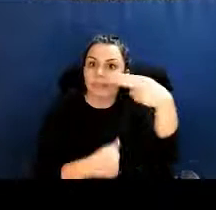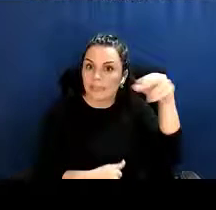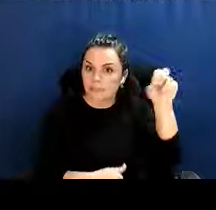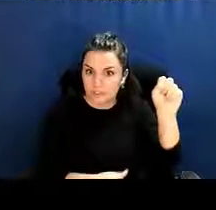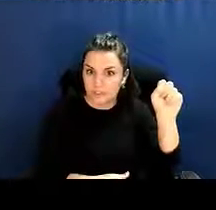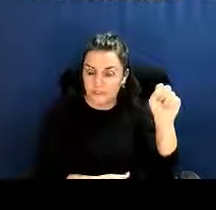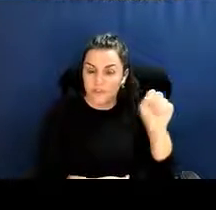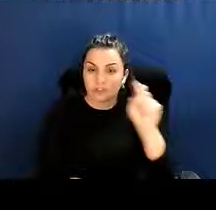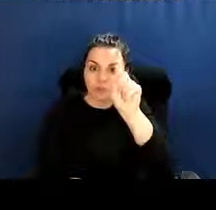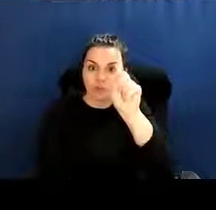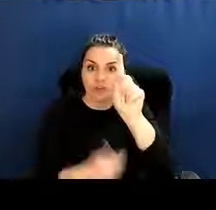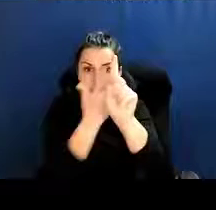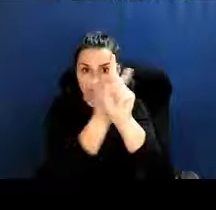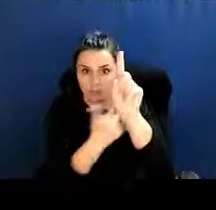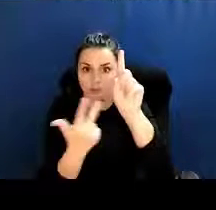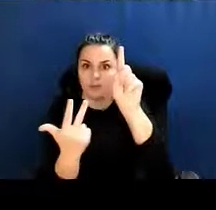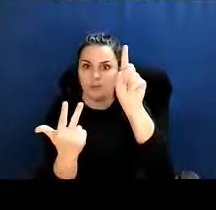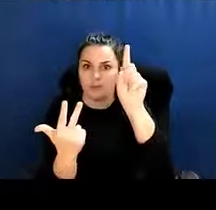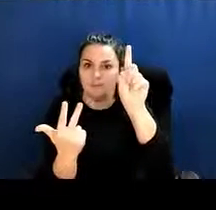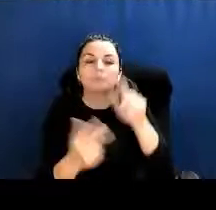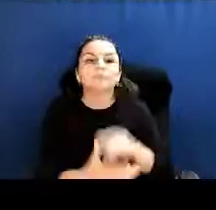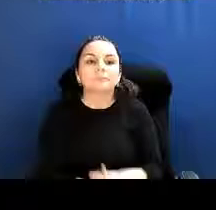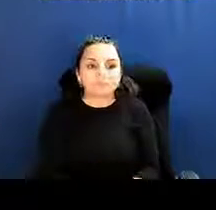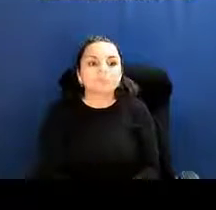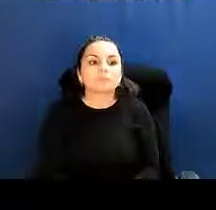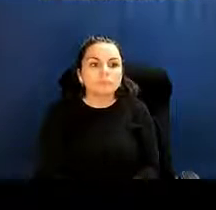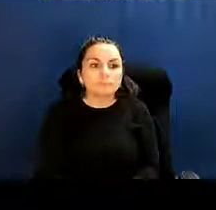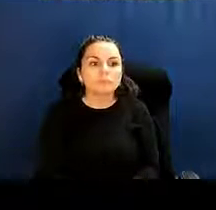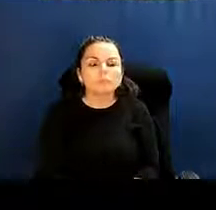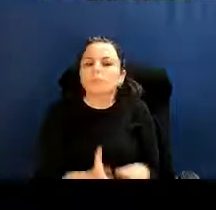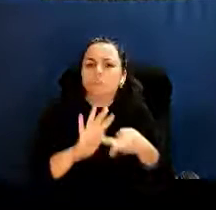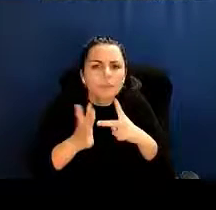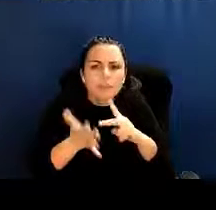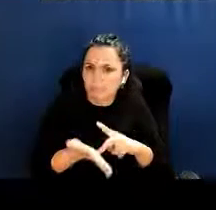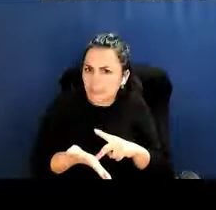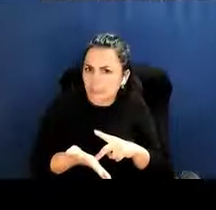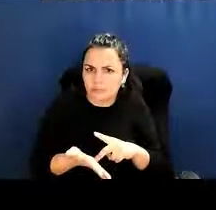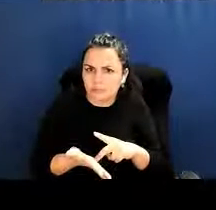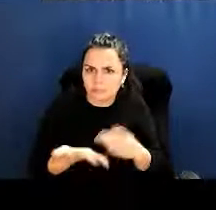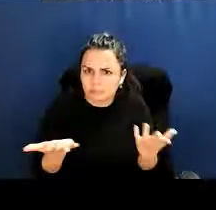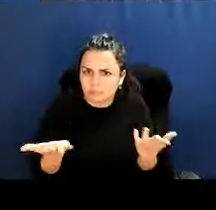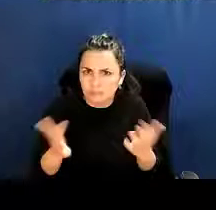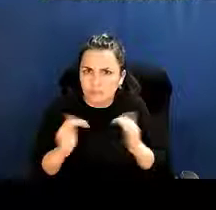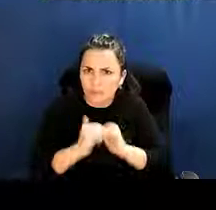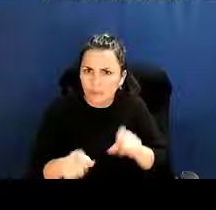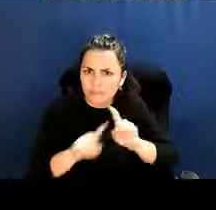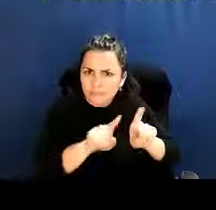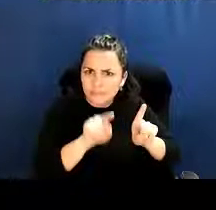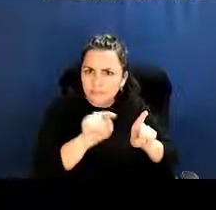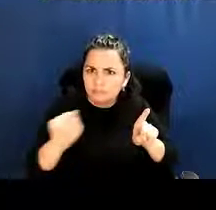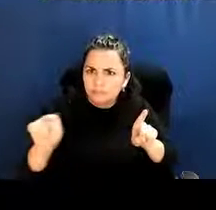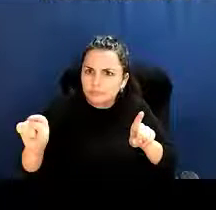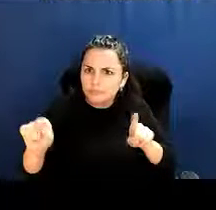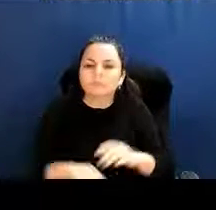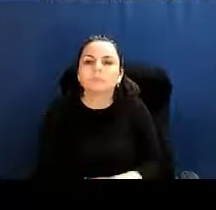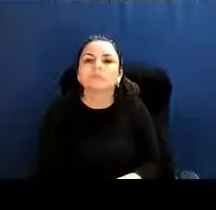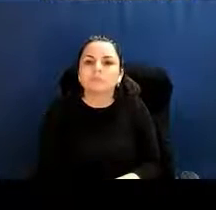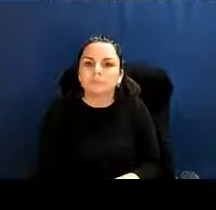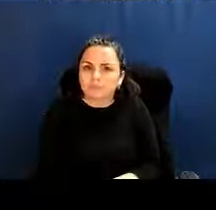So what does that mean, and what do they do, really? So what's the difference between all these three different places that seem to have something to do